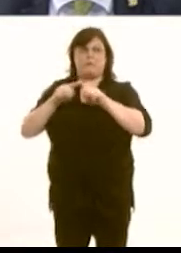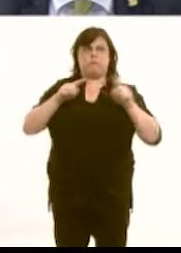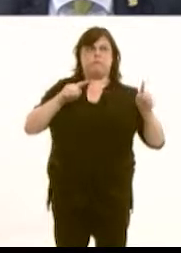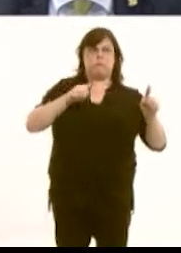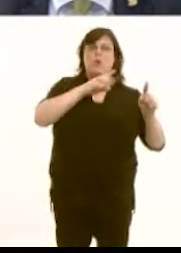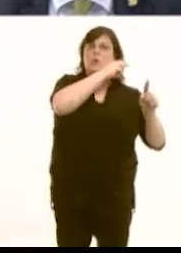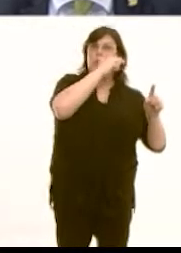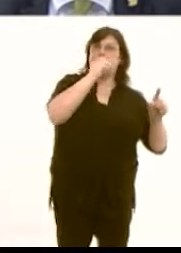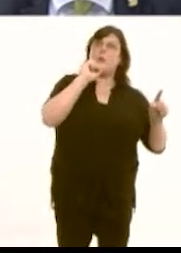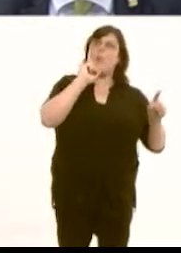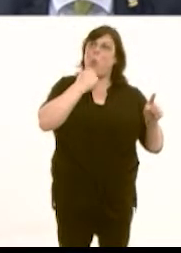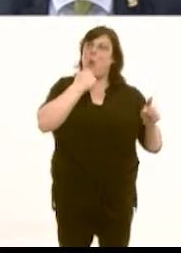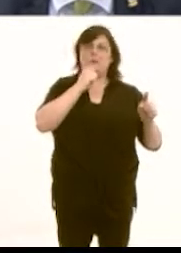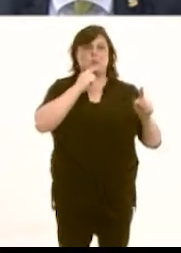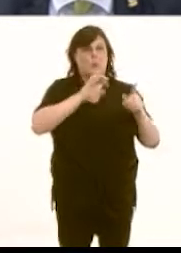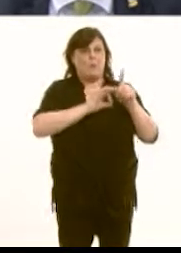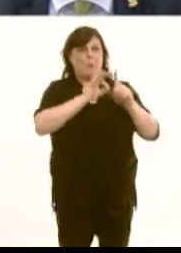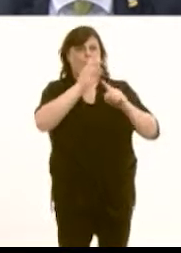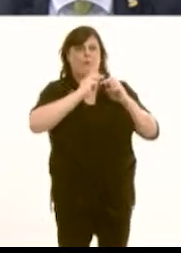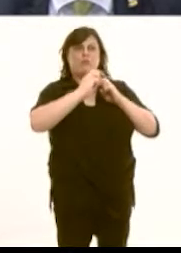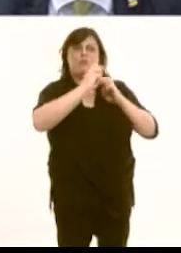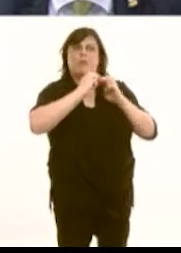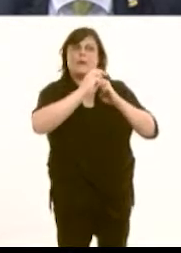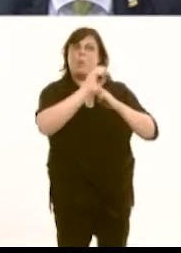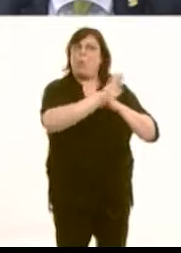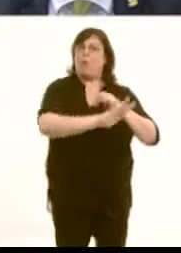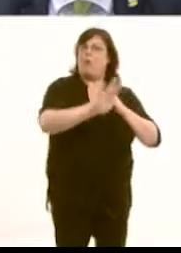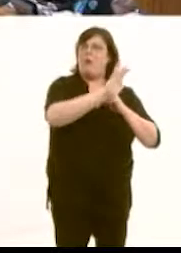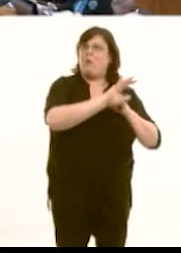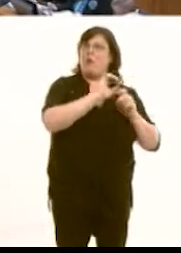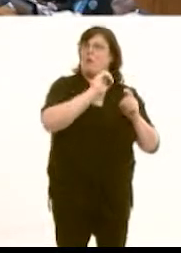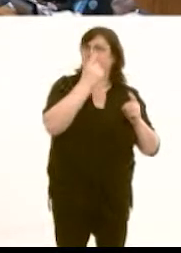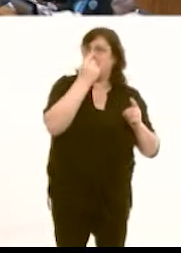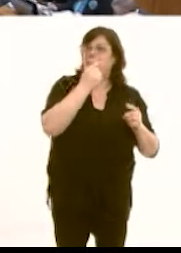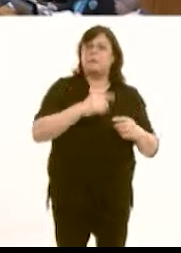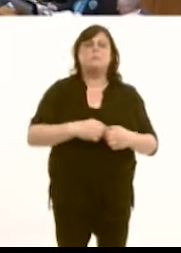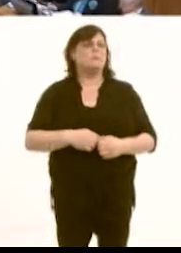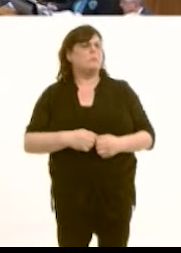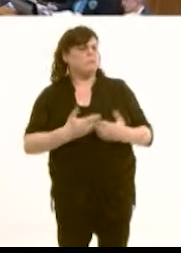in the transport links, to make the best of that particular initiative? Carwyn Jones: Yes, that's part of it, clearly.